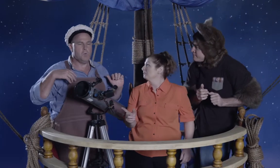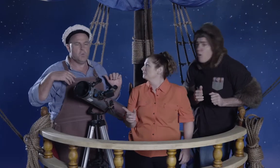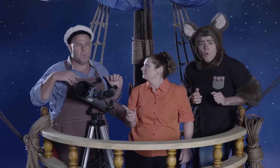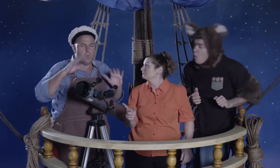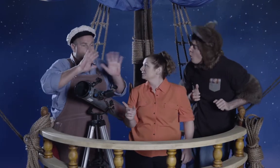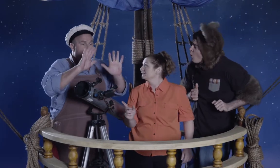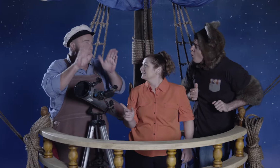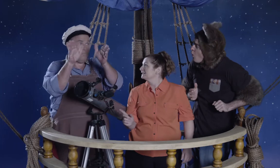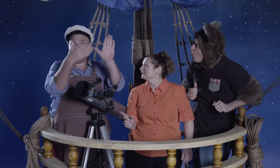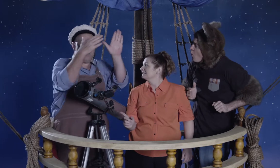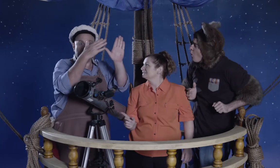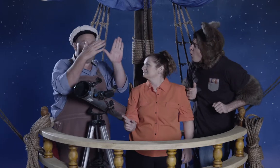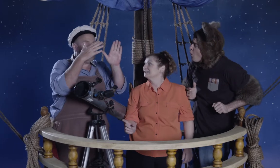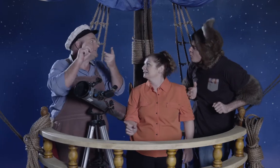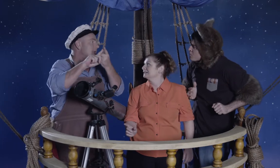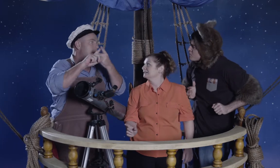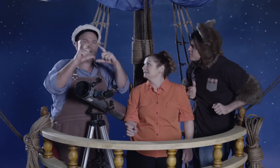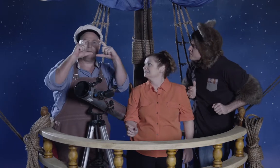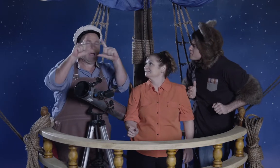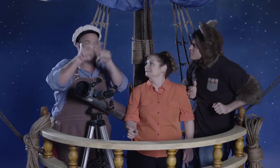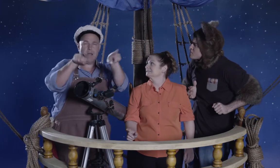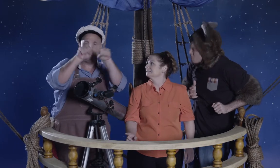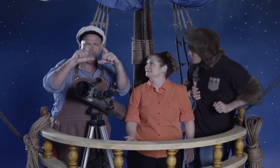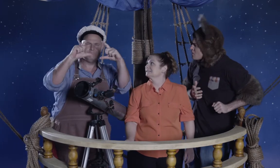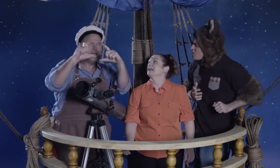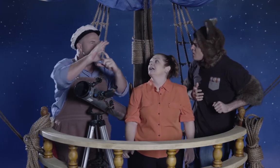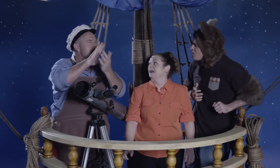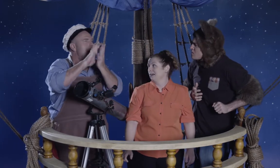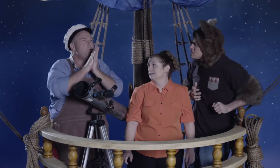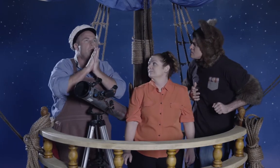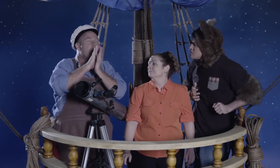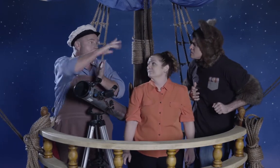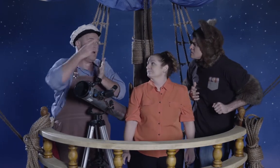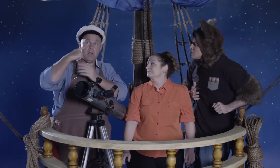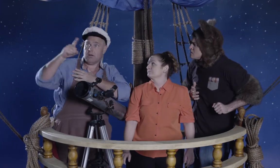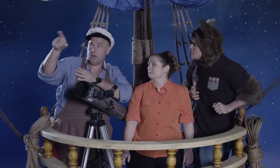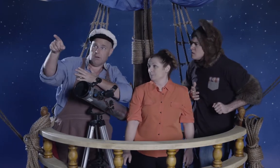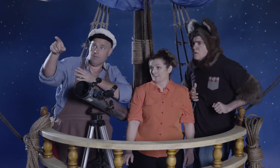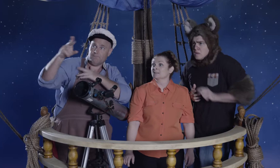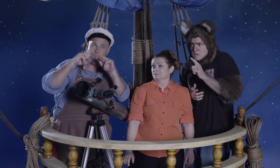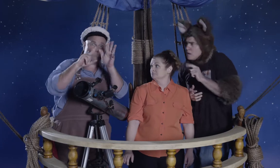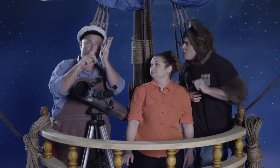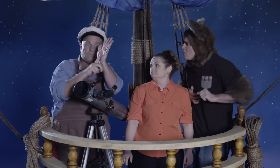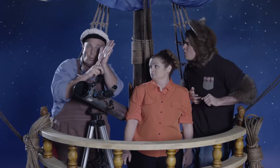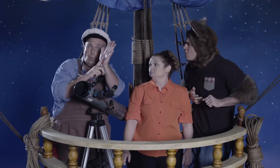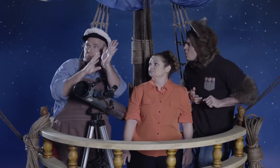Oh, no, the old one doesn't go away. It's the same moon. Tonight, we have a full moon that we can see.